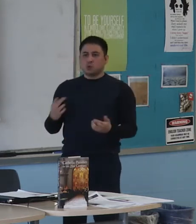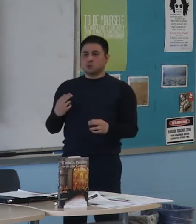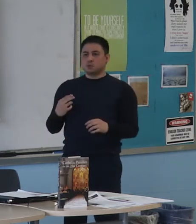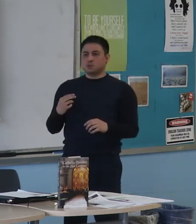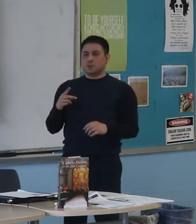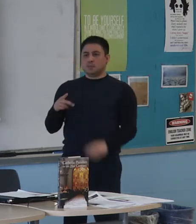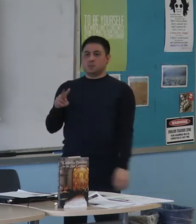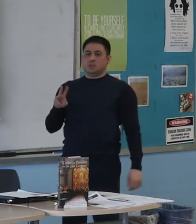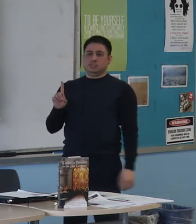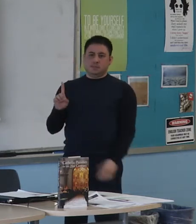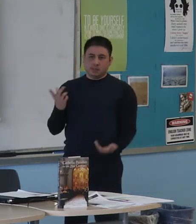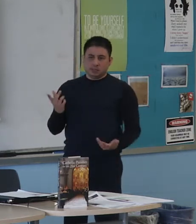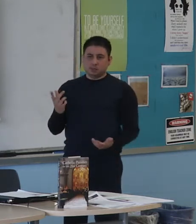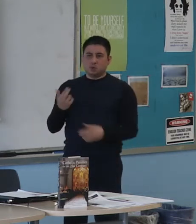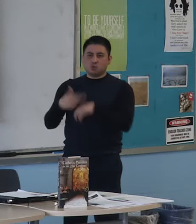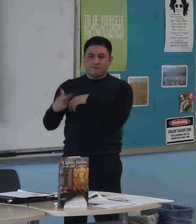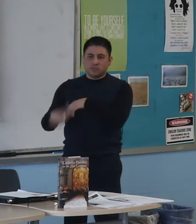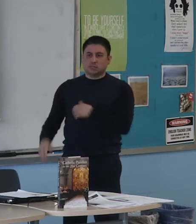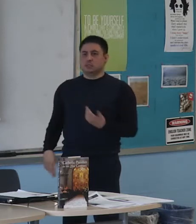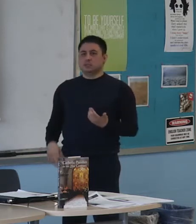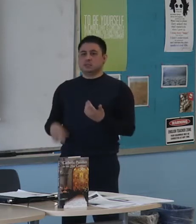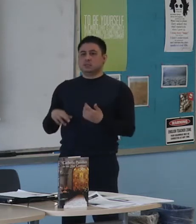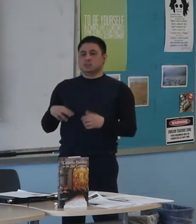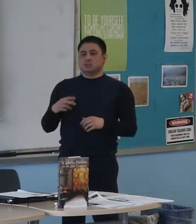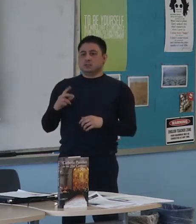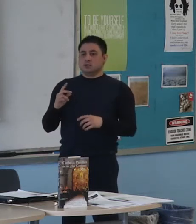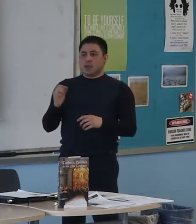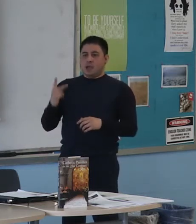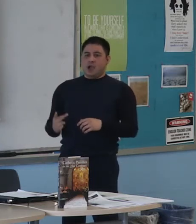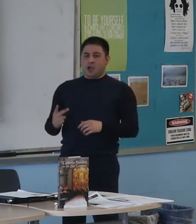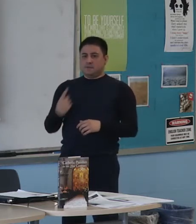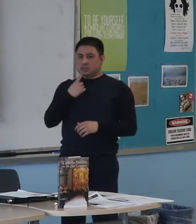disabilities, you know, references?" About half say they do. "Do they all have assisted